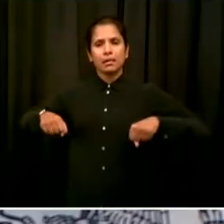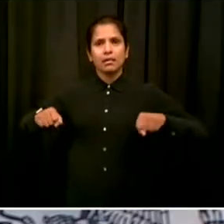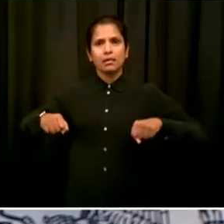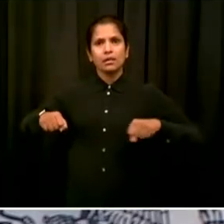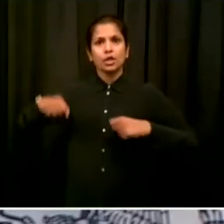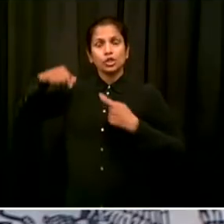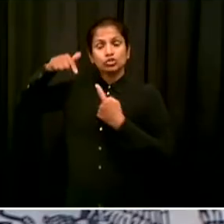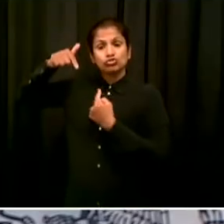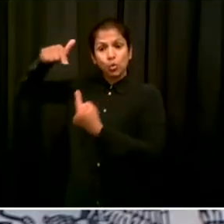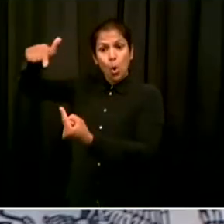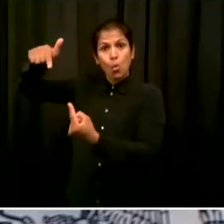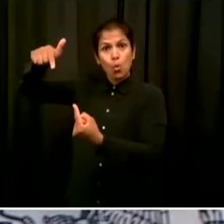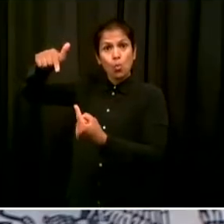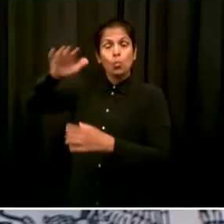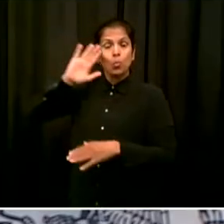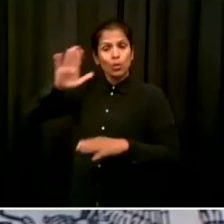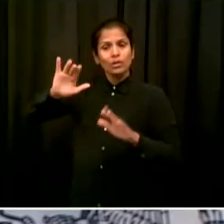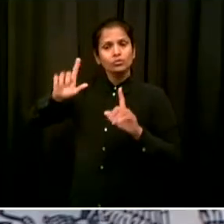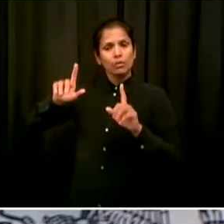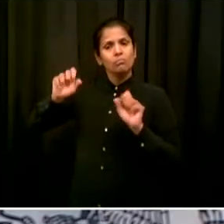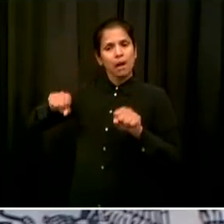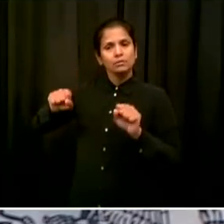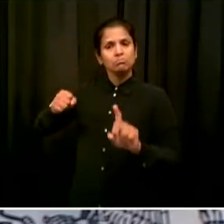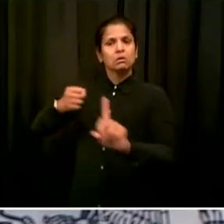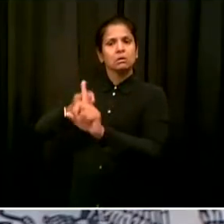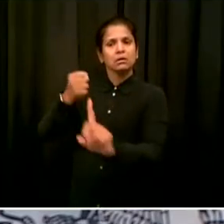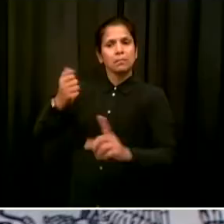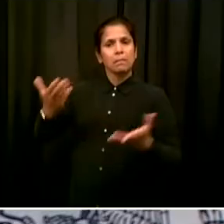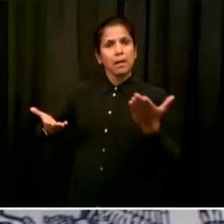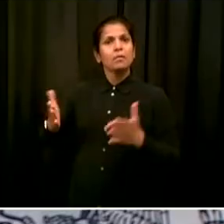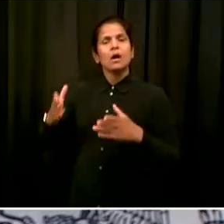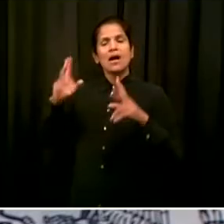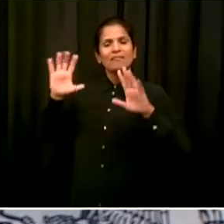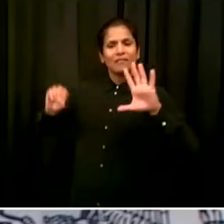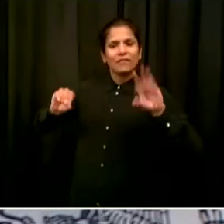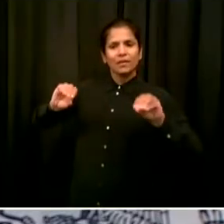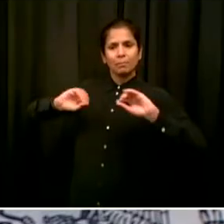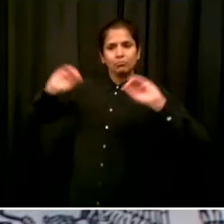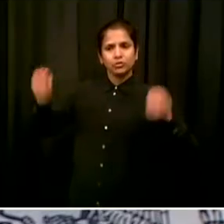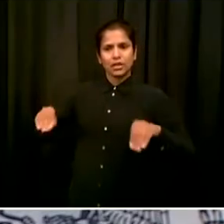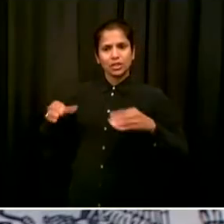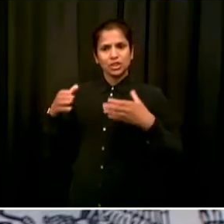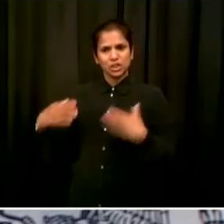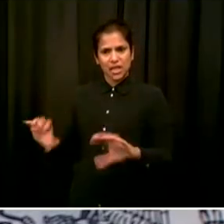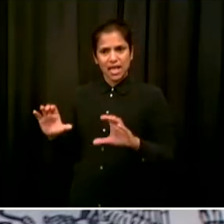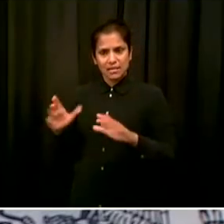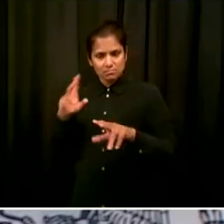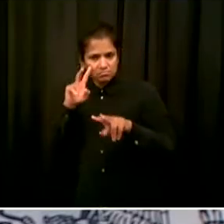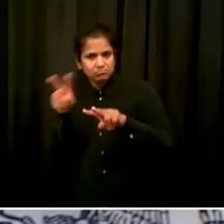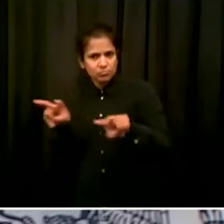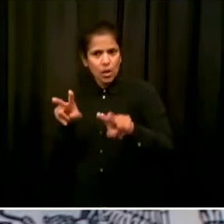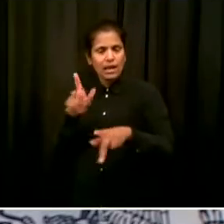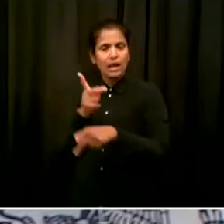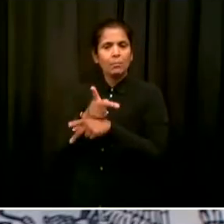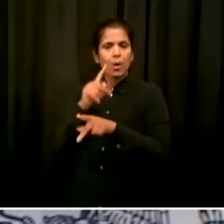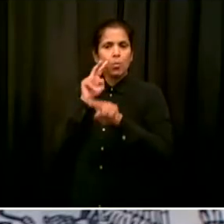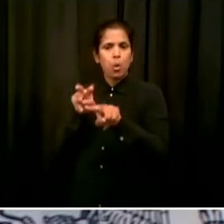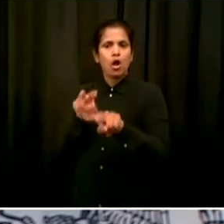WHERE YOU THINK THAT WE HAVE ORTNAESDO, IT COULD HAPPEN. I CAN PERMANENTLY TESTIFY TO THAT. I THINK THAT THE